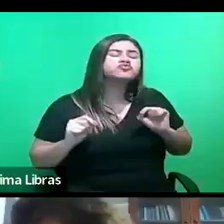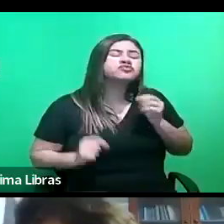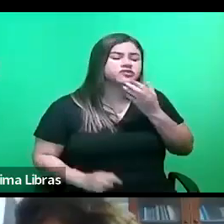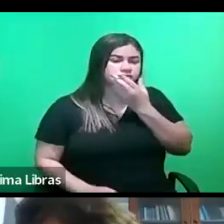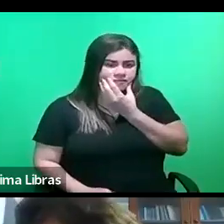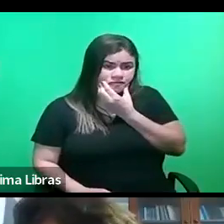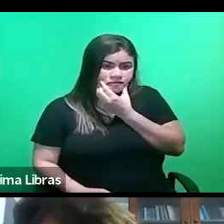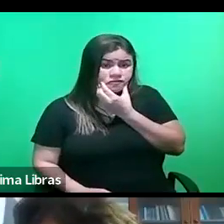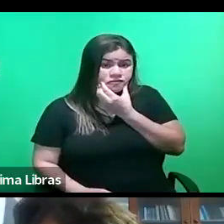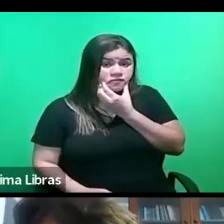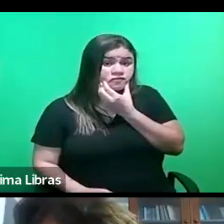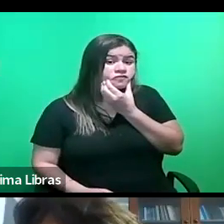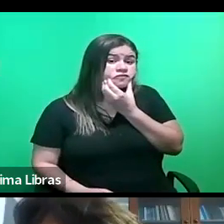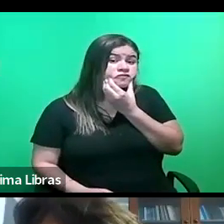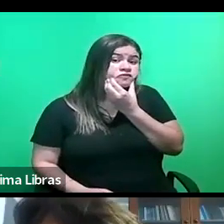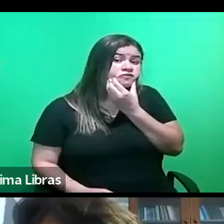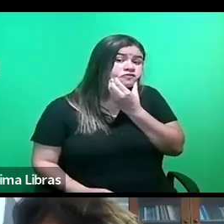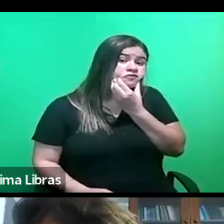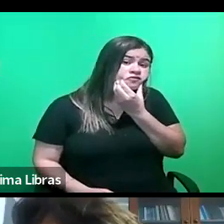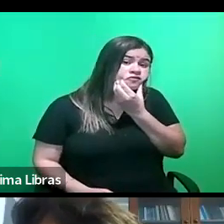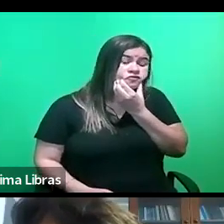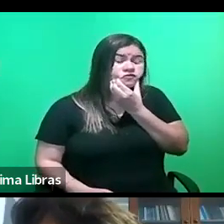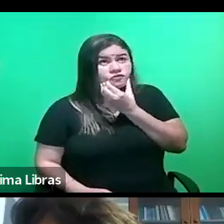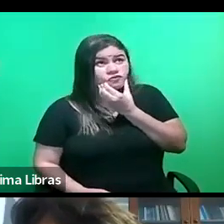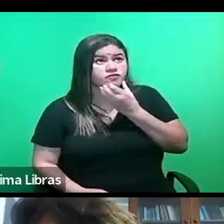. Ji G.